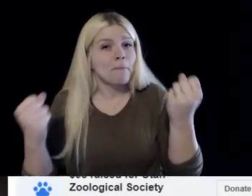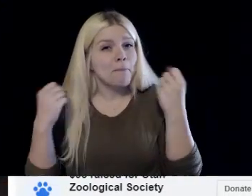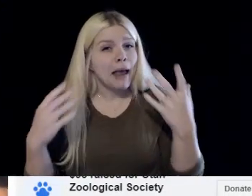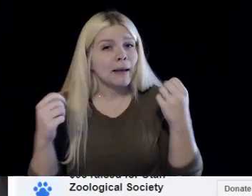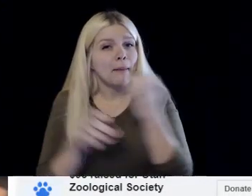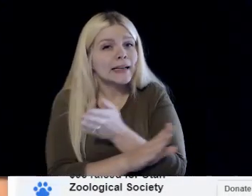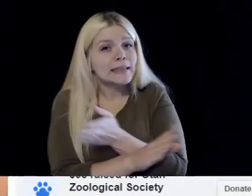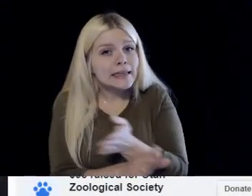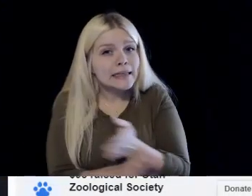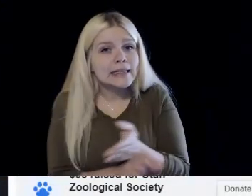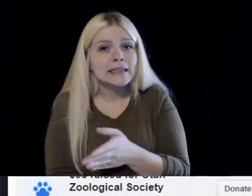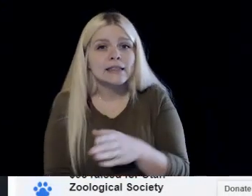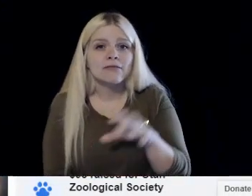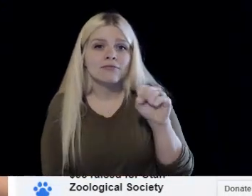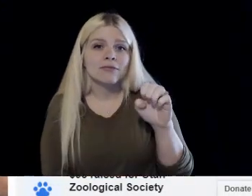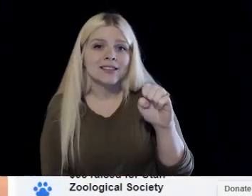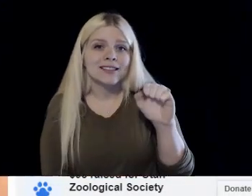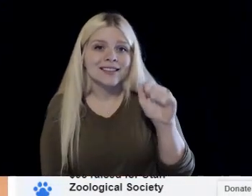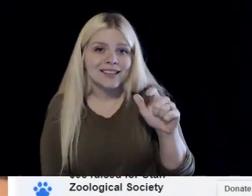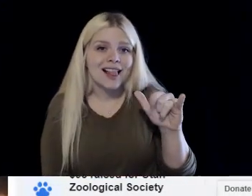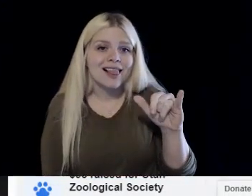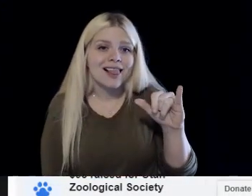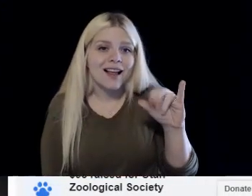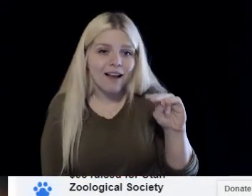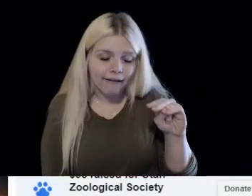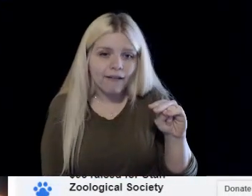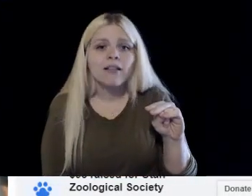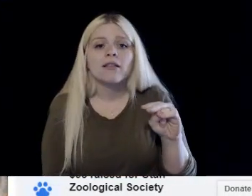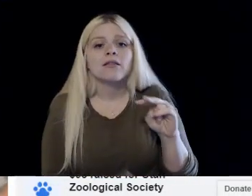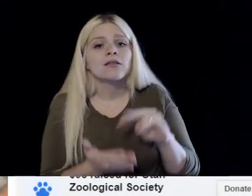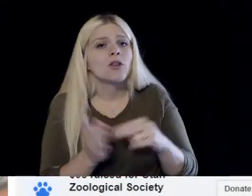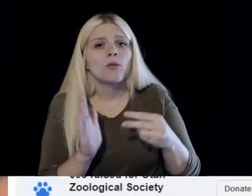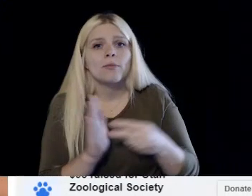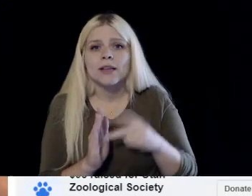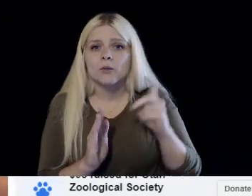So this amount of food would be for several animals, so each of the animals can get one.